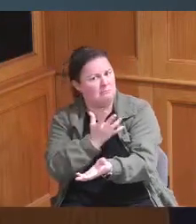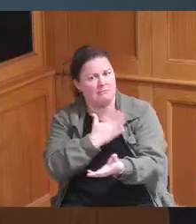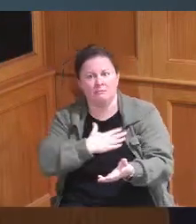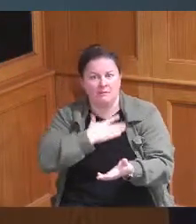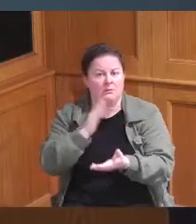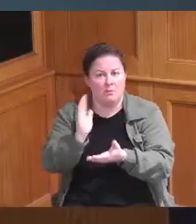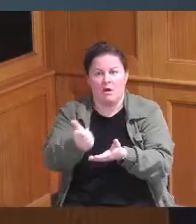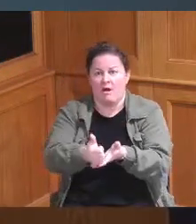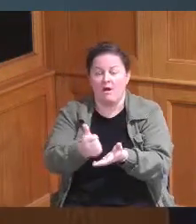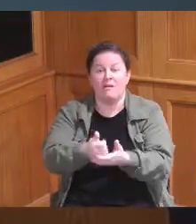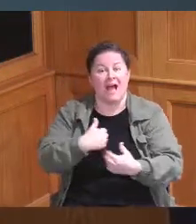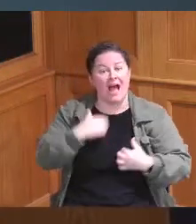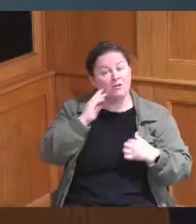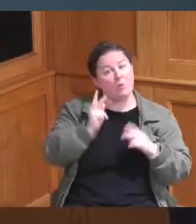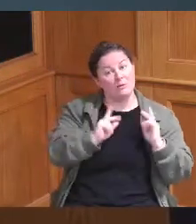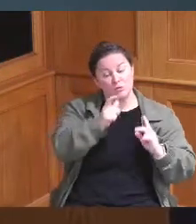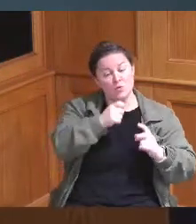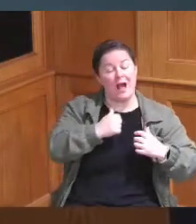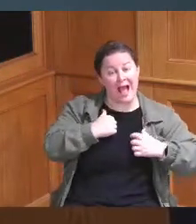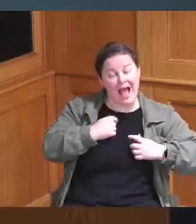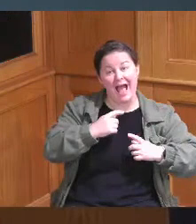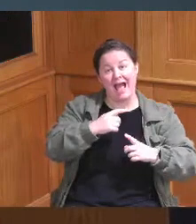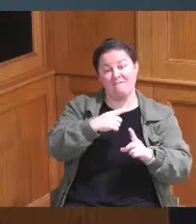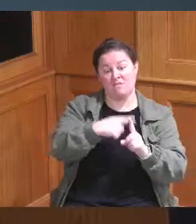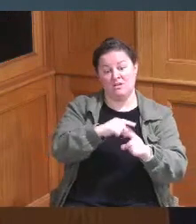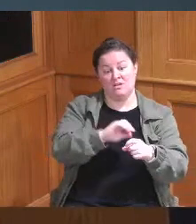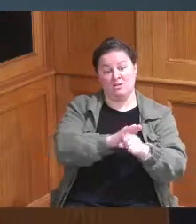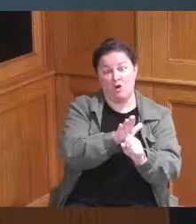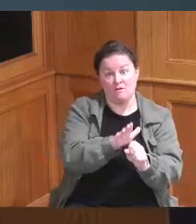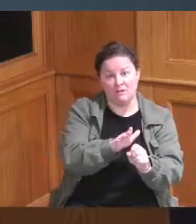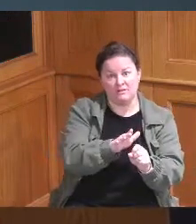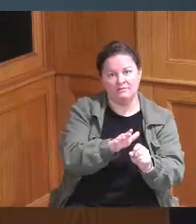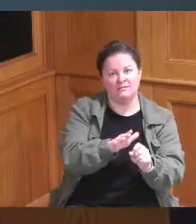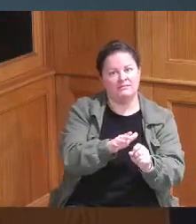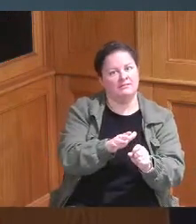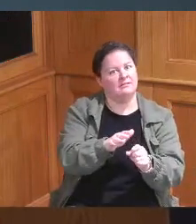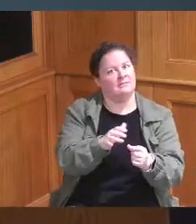that got Covid and the person they're not that old and they can't hardly breathe again they're